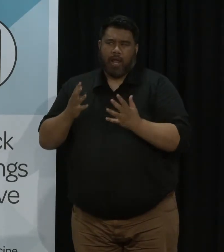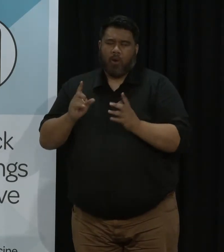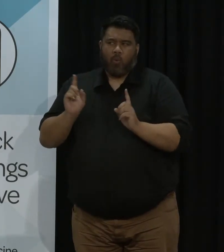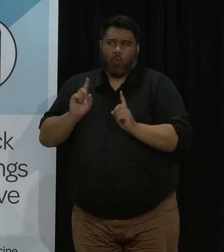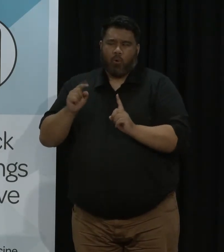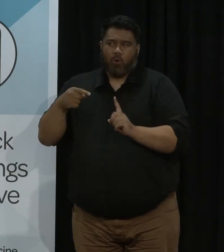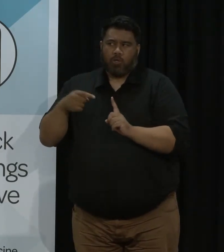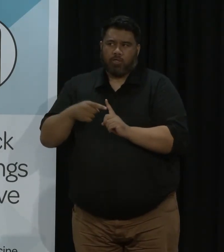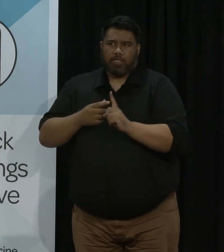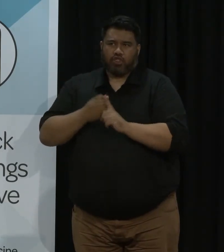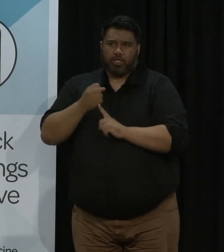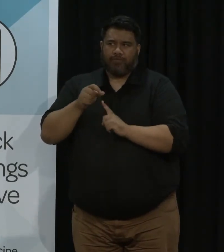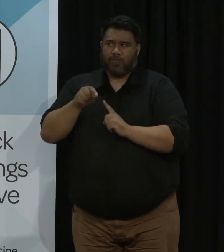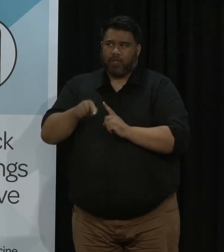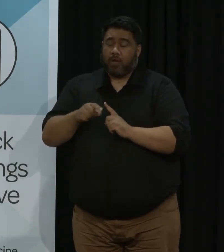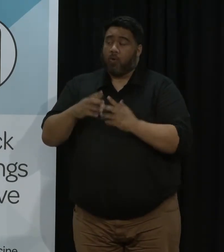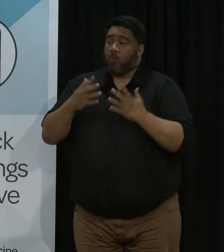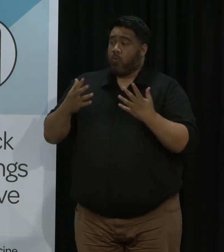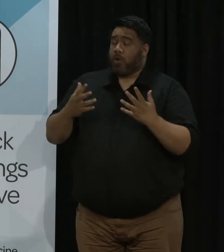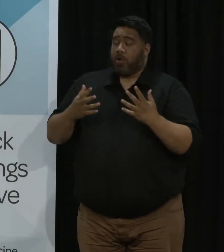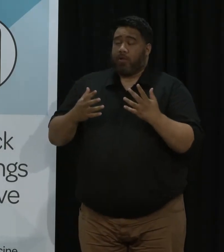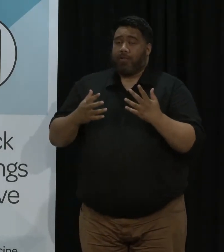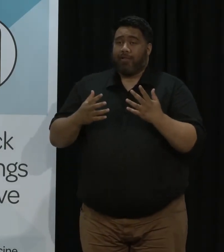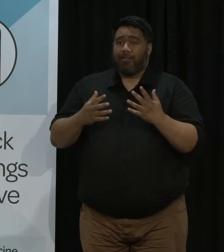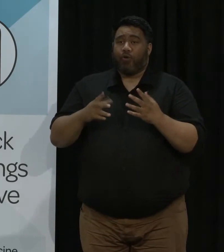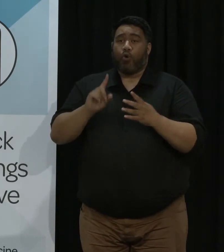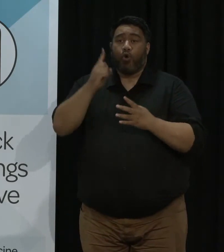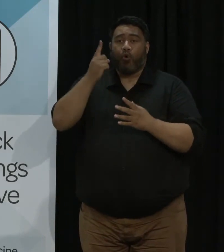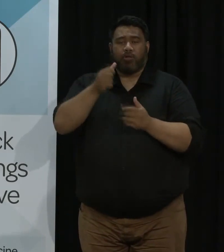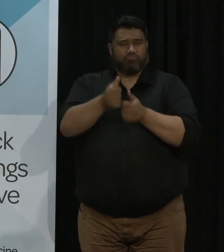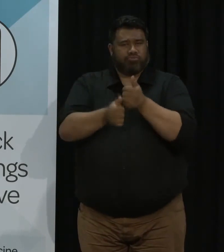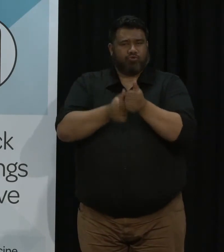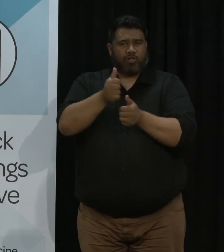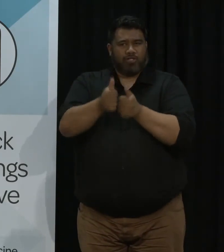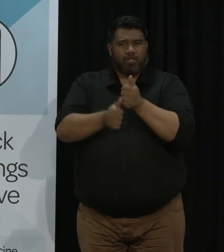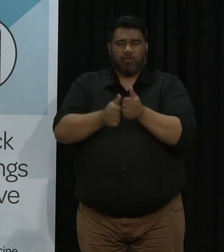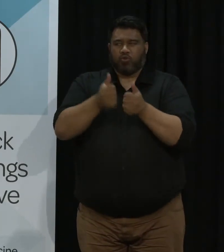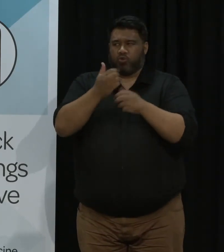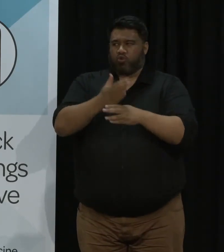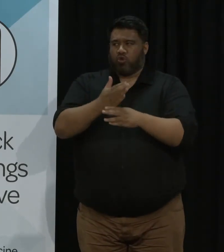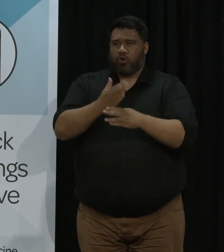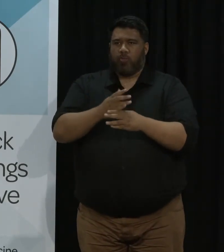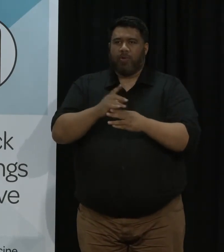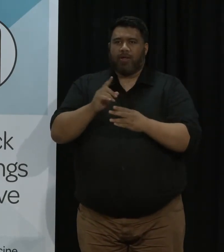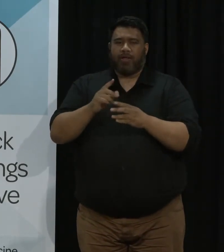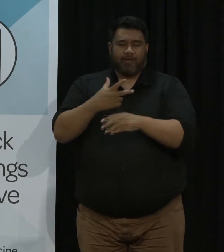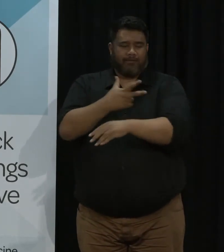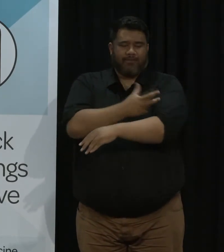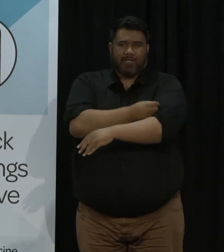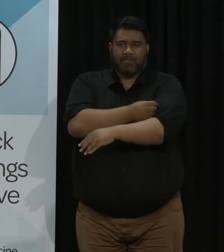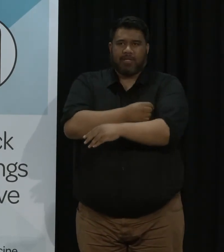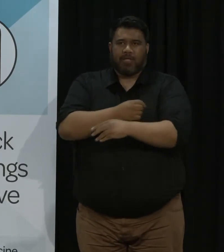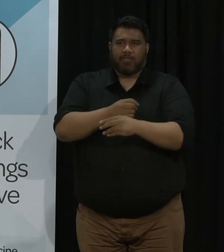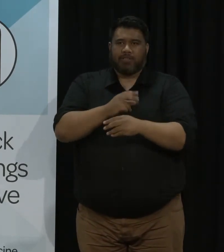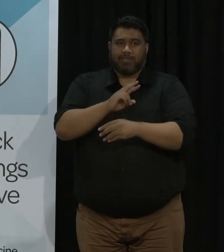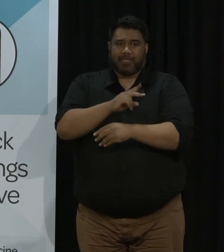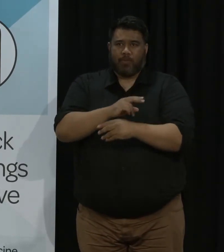to move the city to orange. Do you see that happening at all? Because you will see very